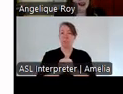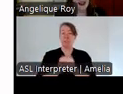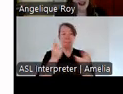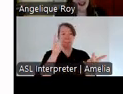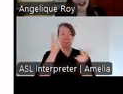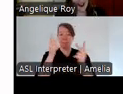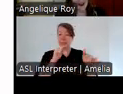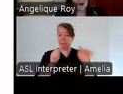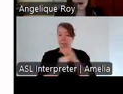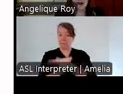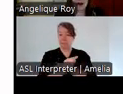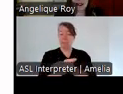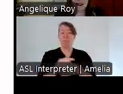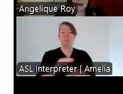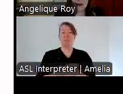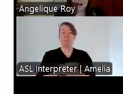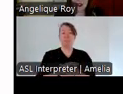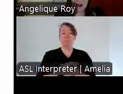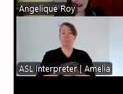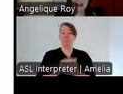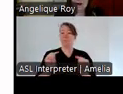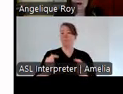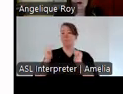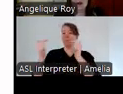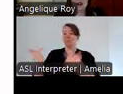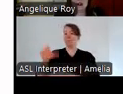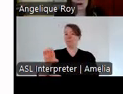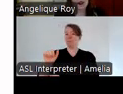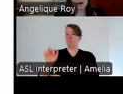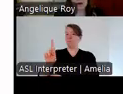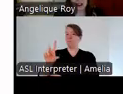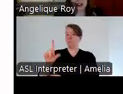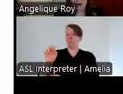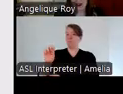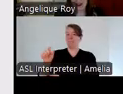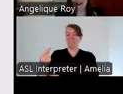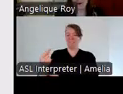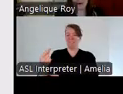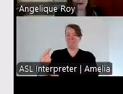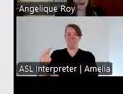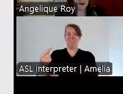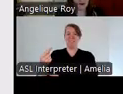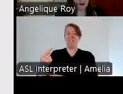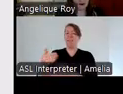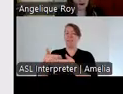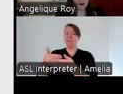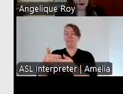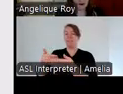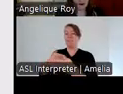And now, I'm going to pass it over to Carling as we move into the pre-implementation phase.